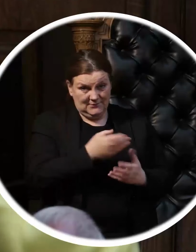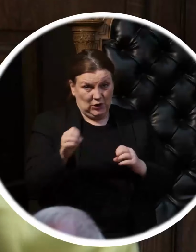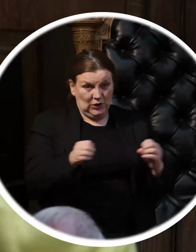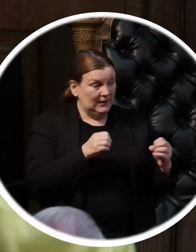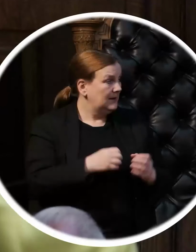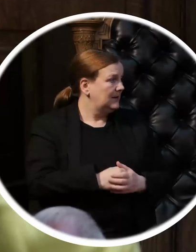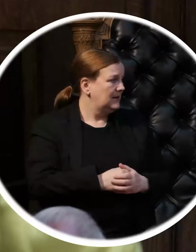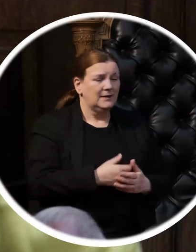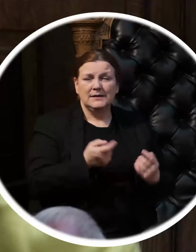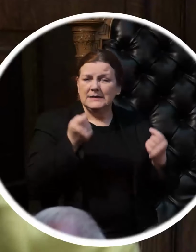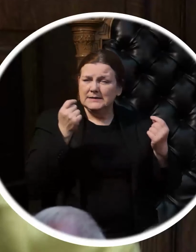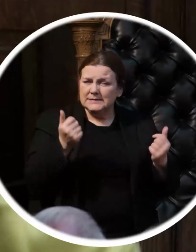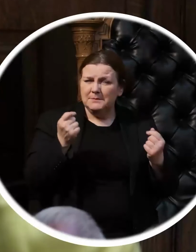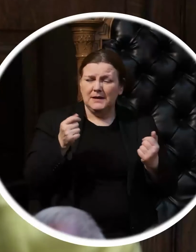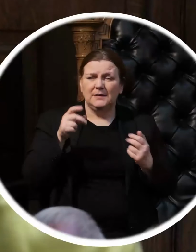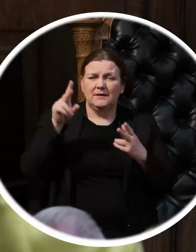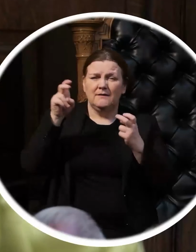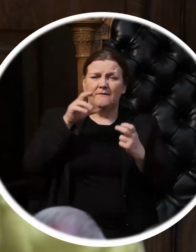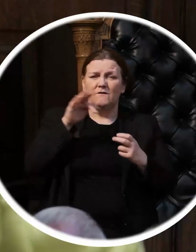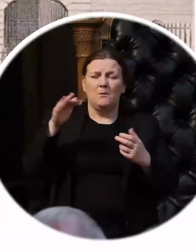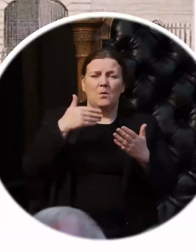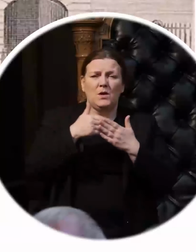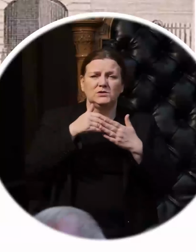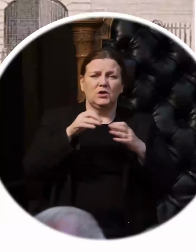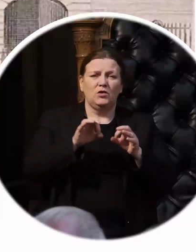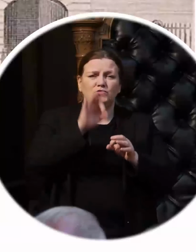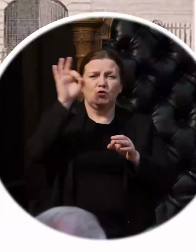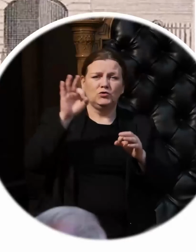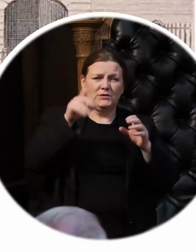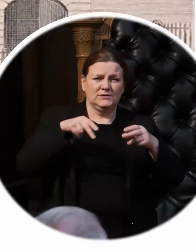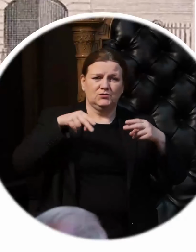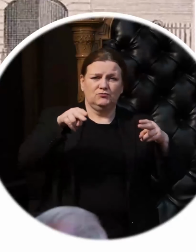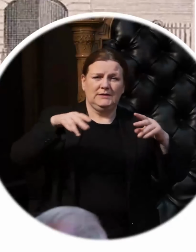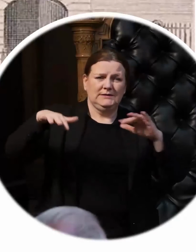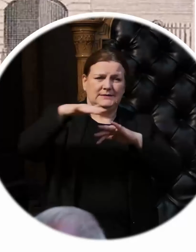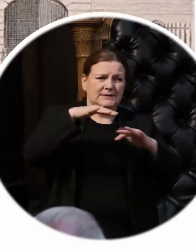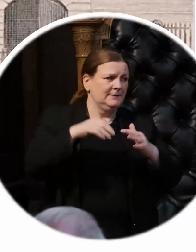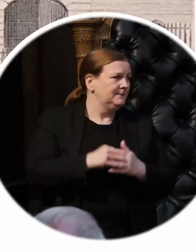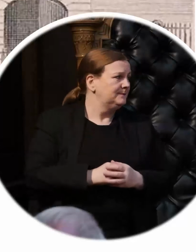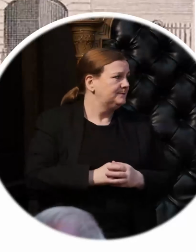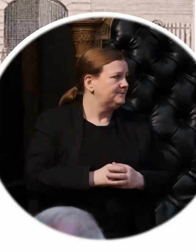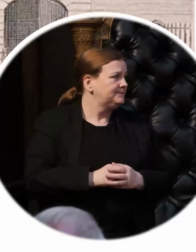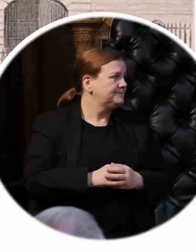It takes its inspiration from the Georgian streetscape with 6 over 6 sash